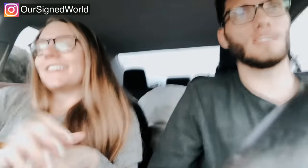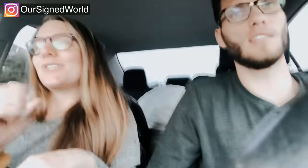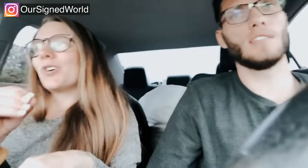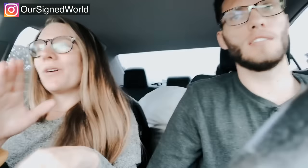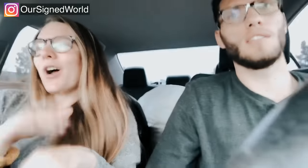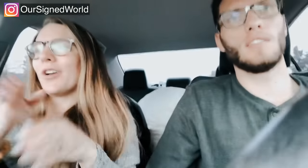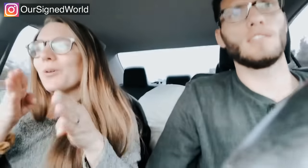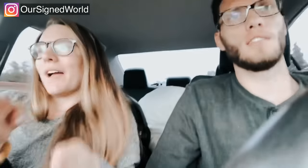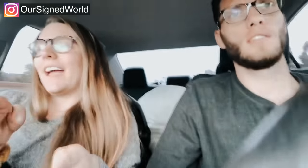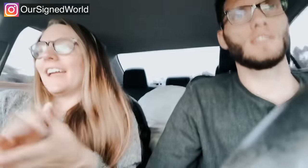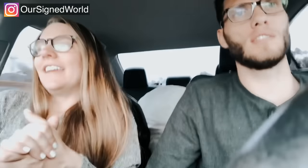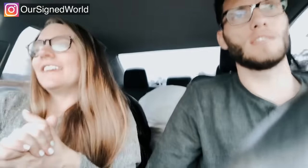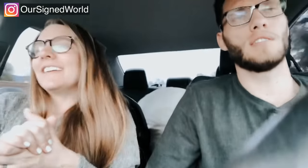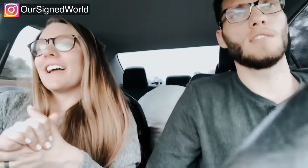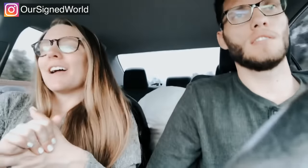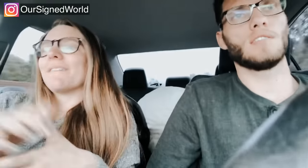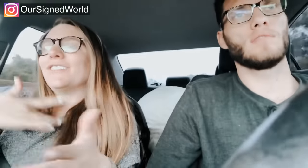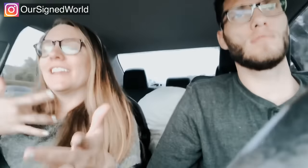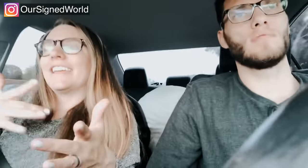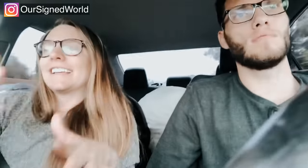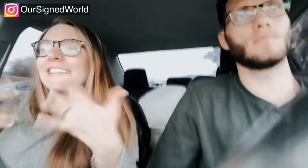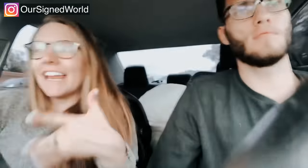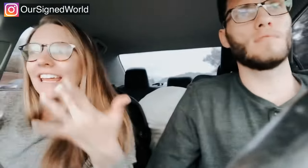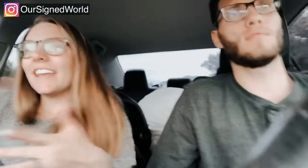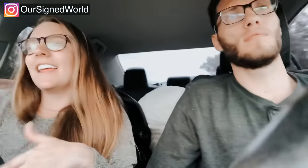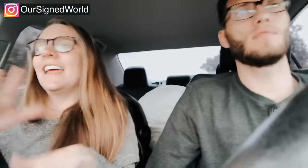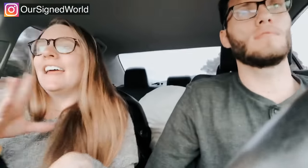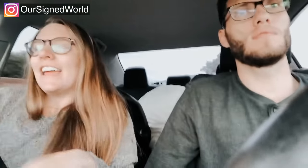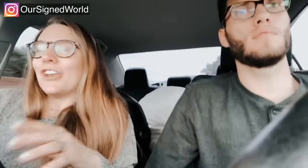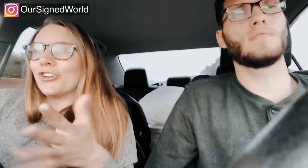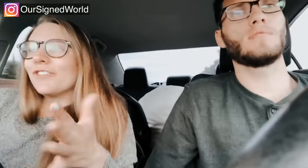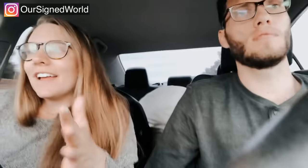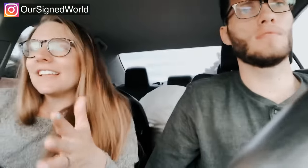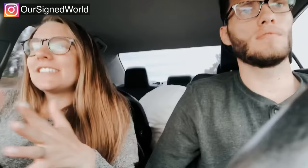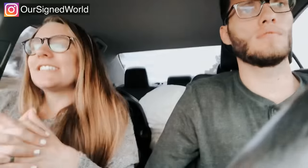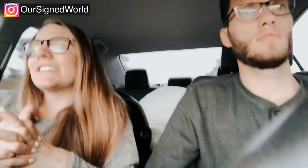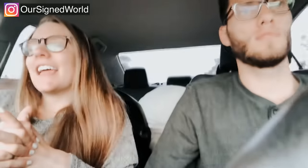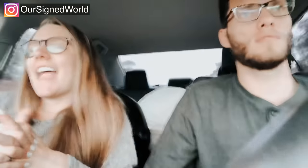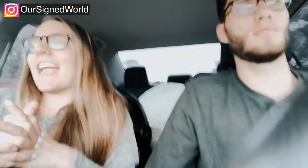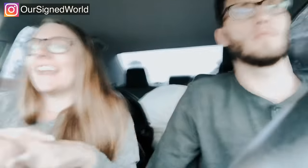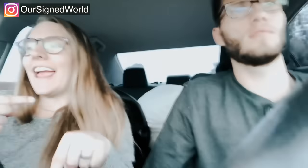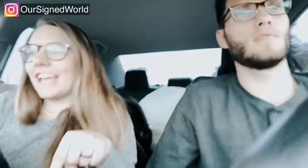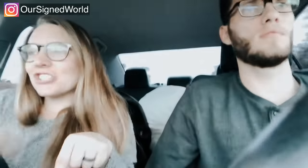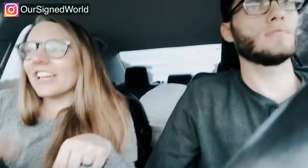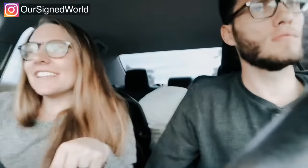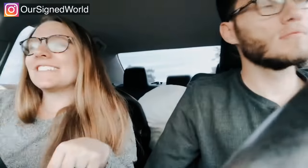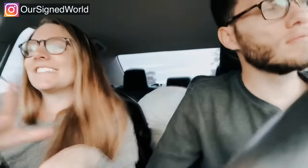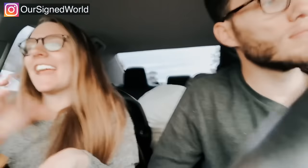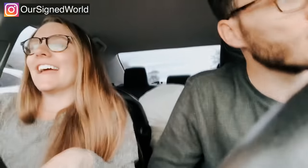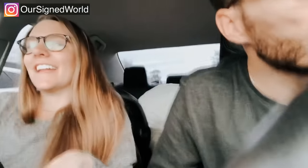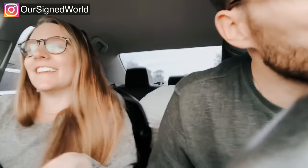So we're on our way. I'm feeling excited and nervous and anxious.